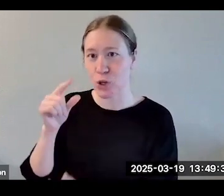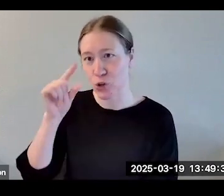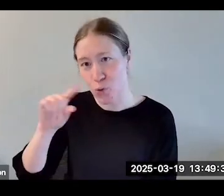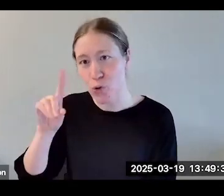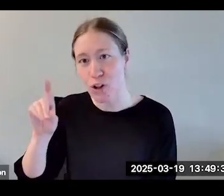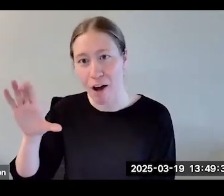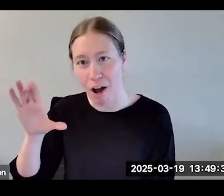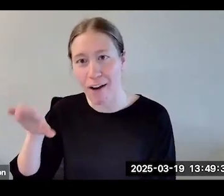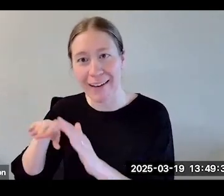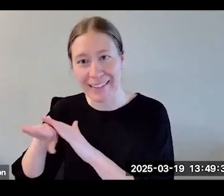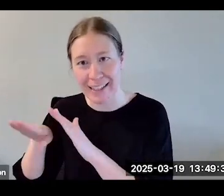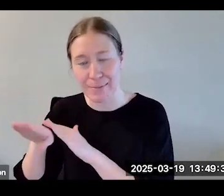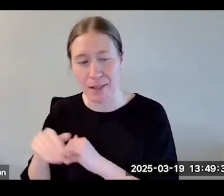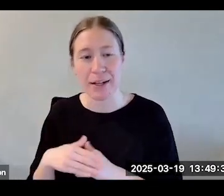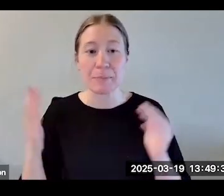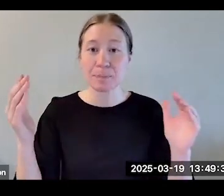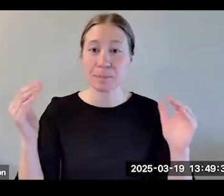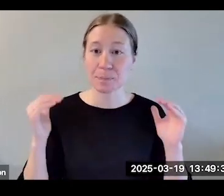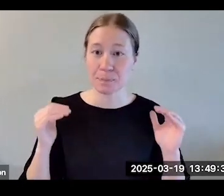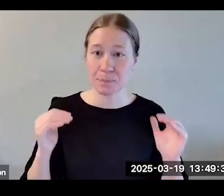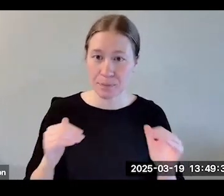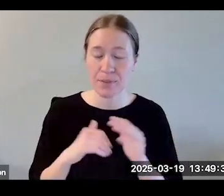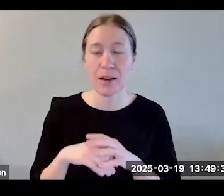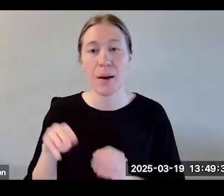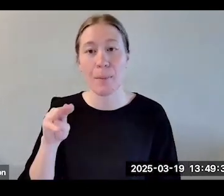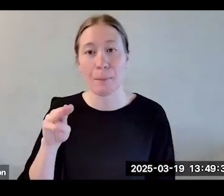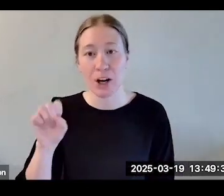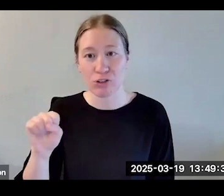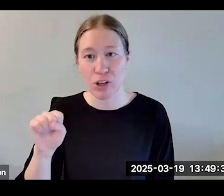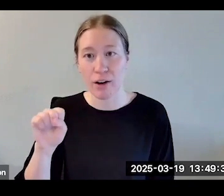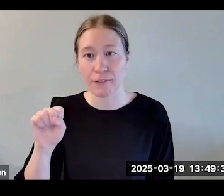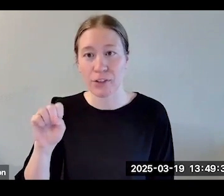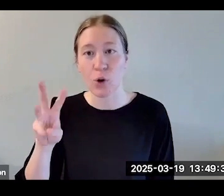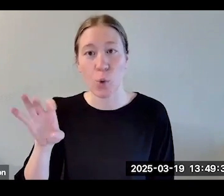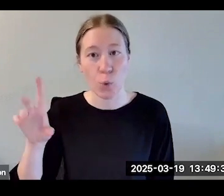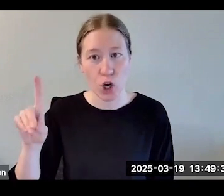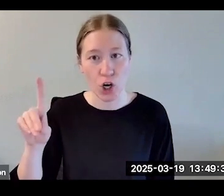Next up, we've got the Microsoft Word accessibility link.